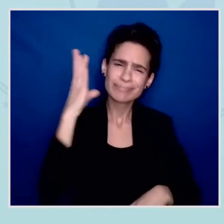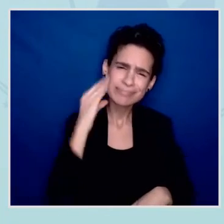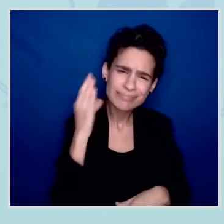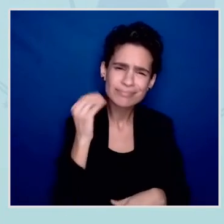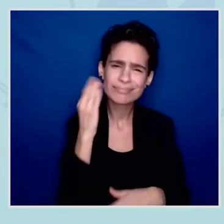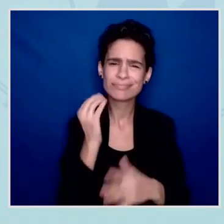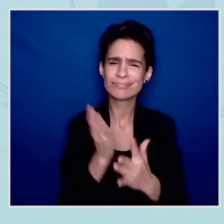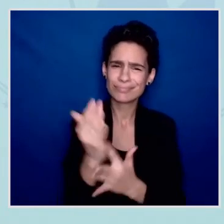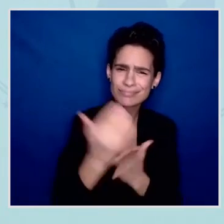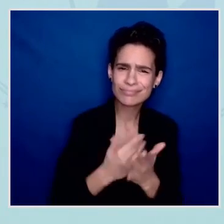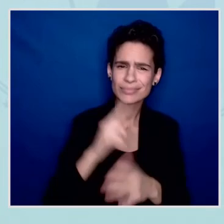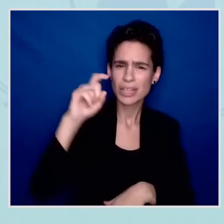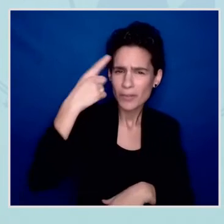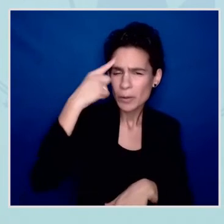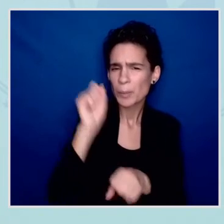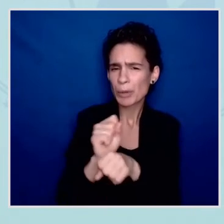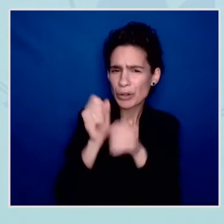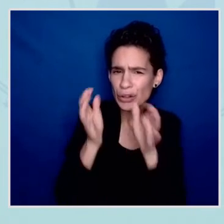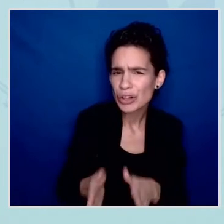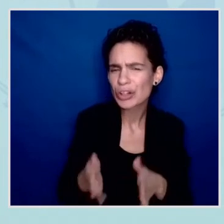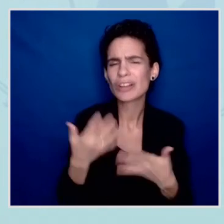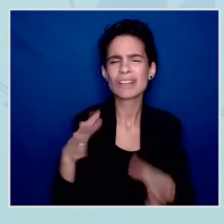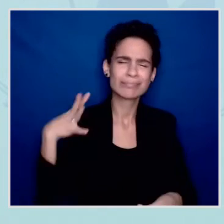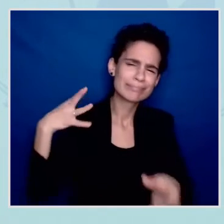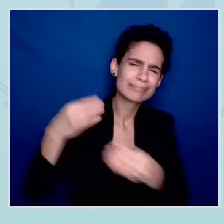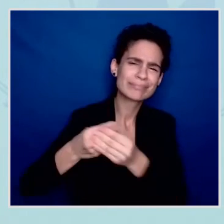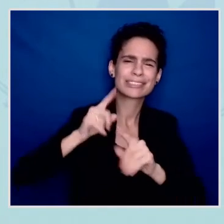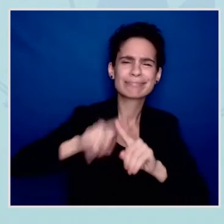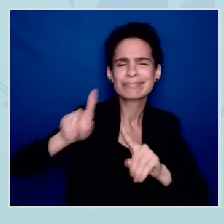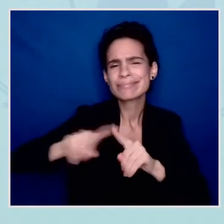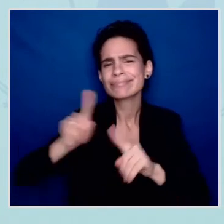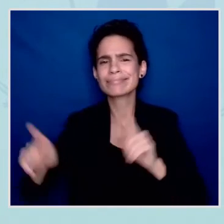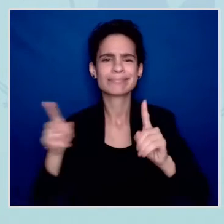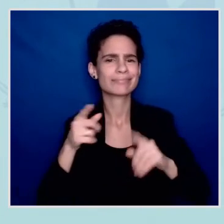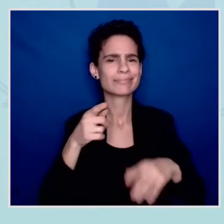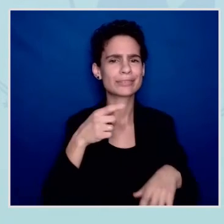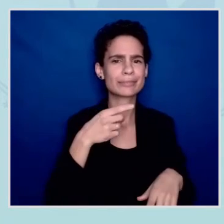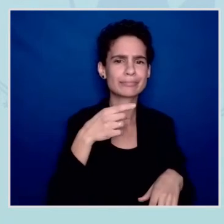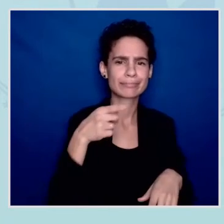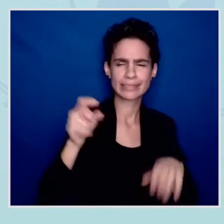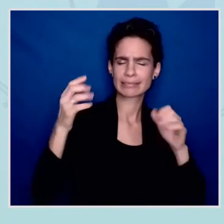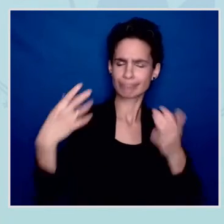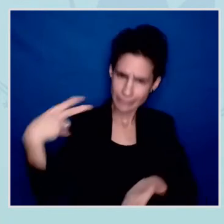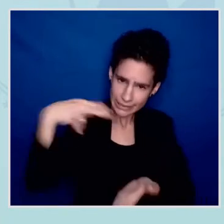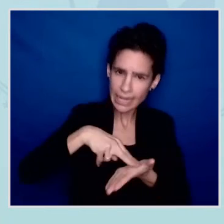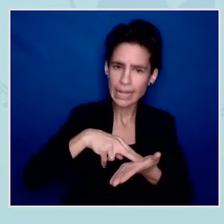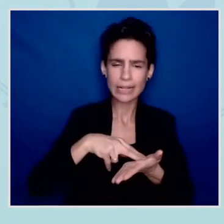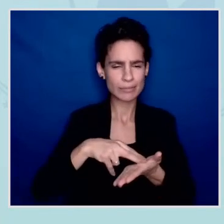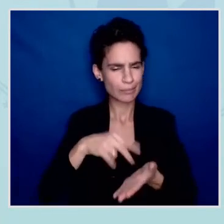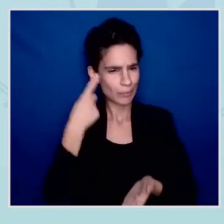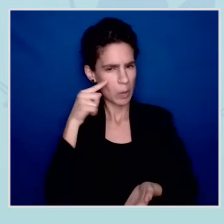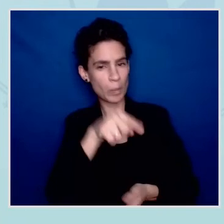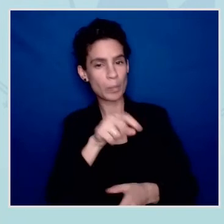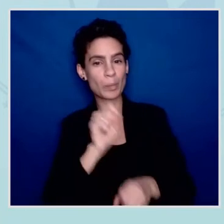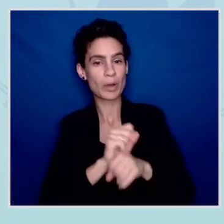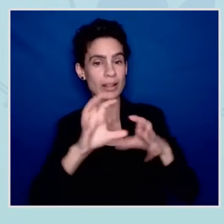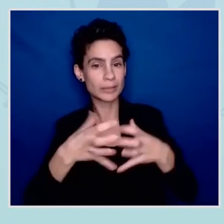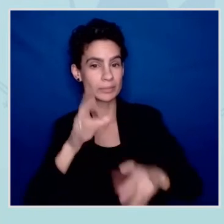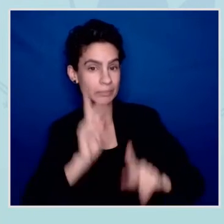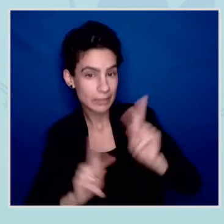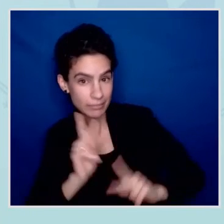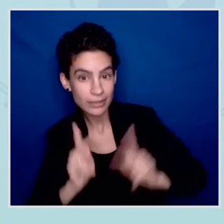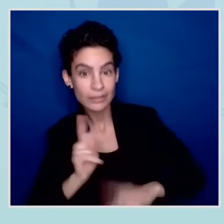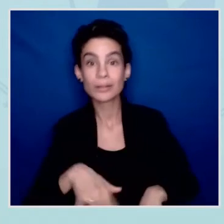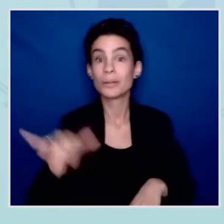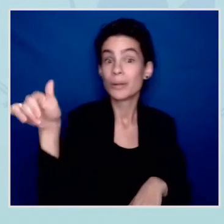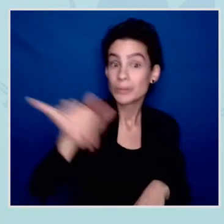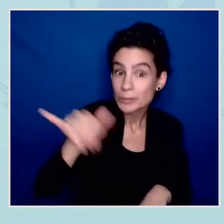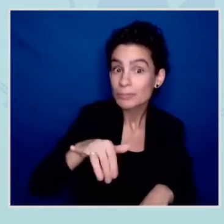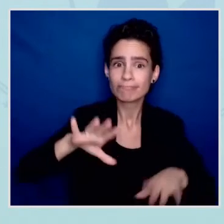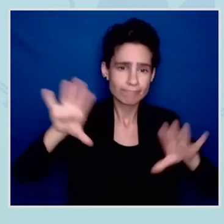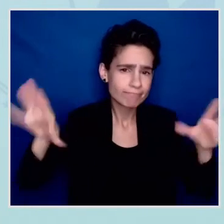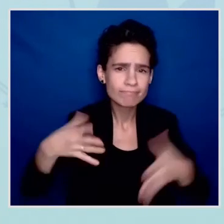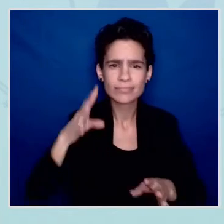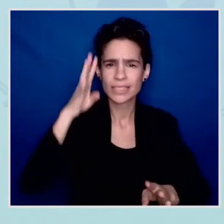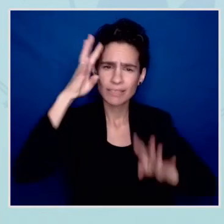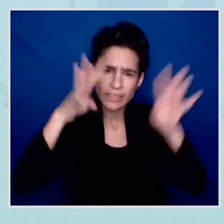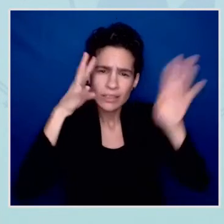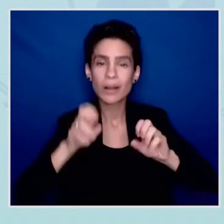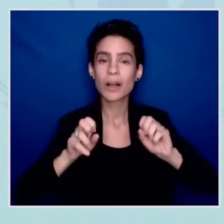IS STRONGER AND FAIRER FOR